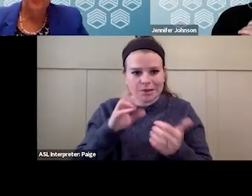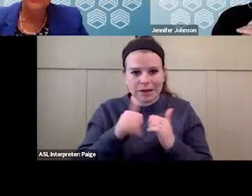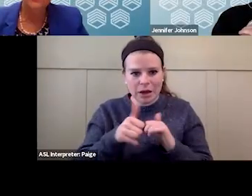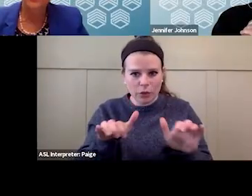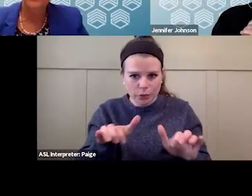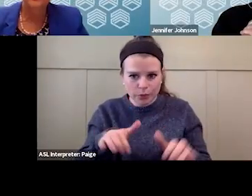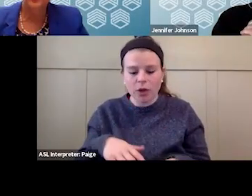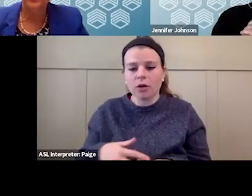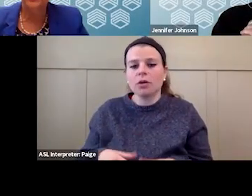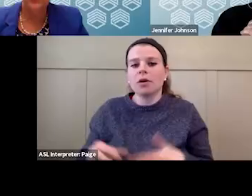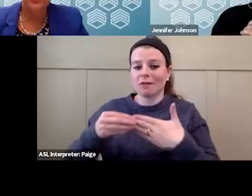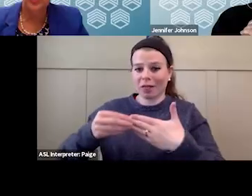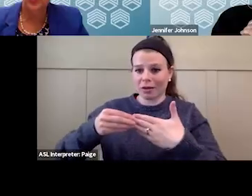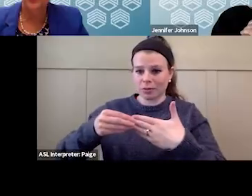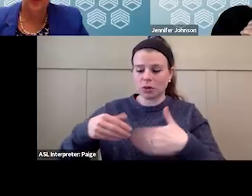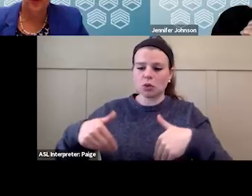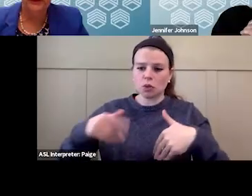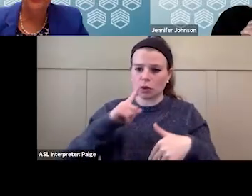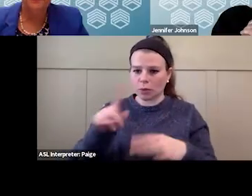So flexibility is really, really super important